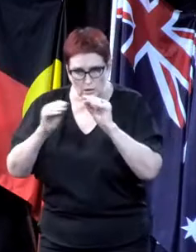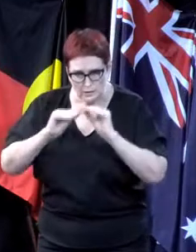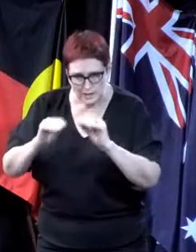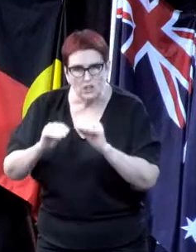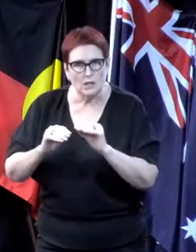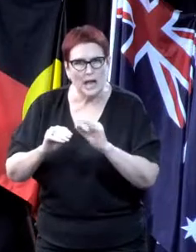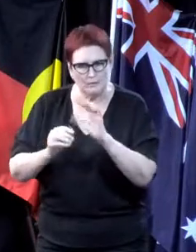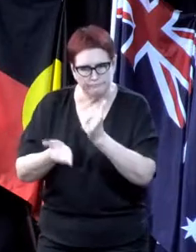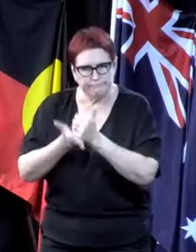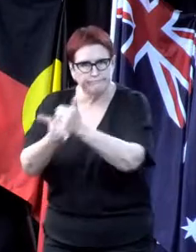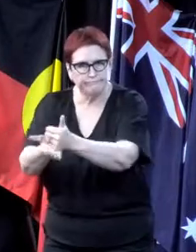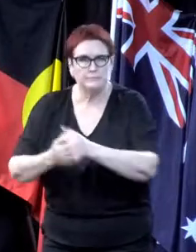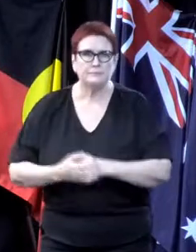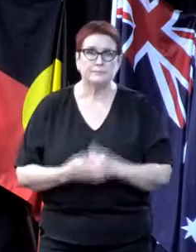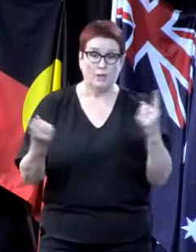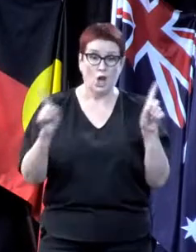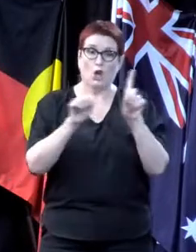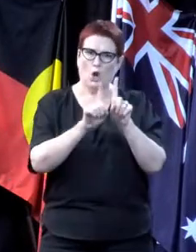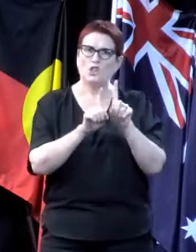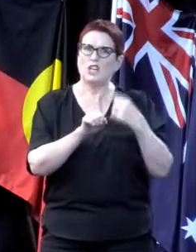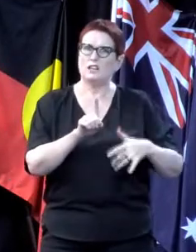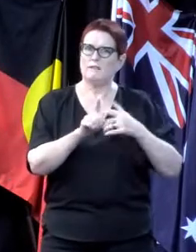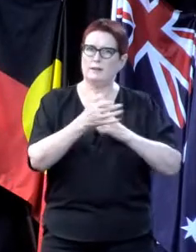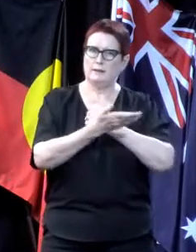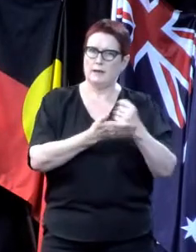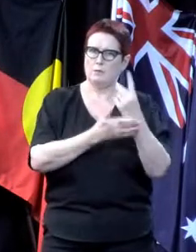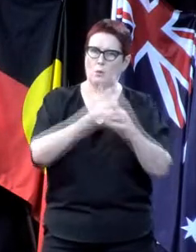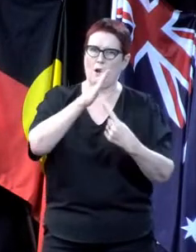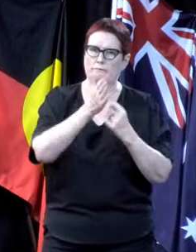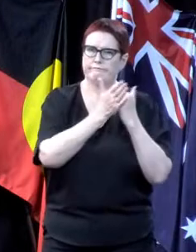Co-teaching is prioritized to provide support for students with their learning needs.